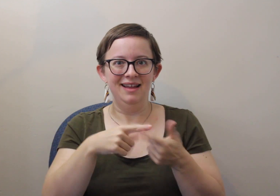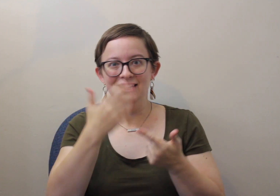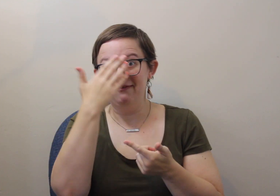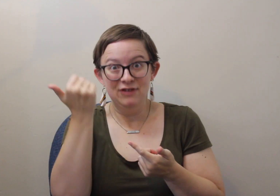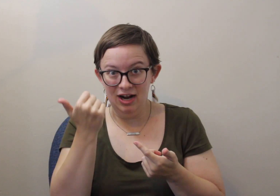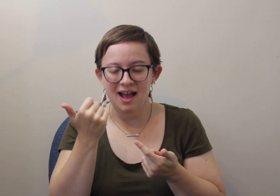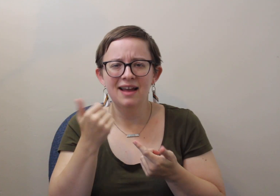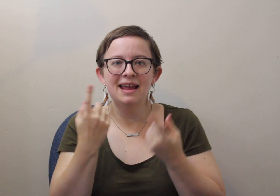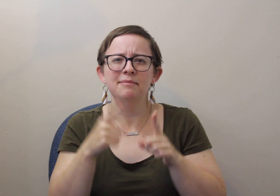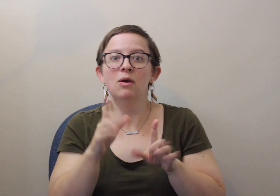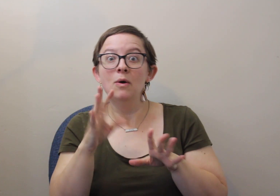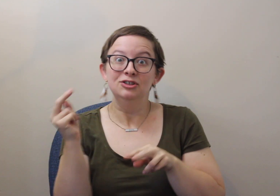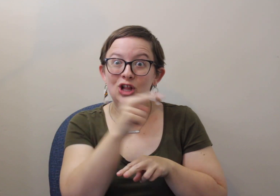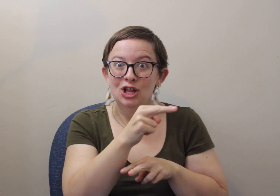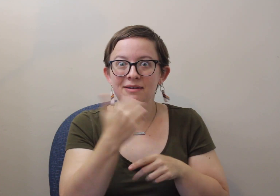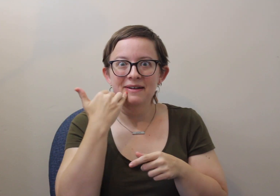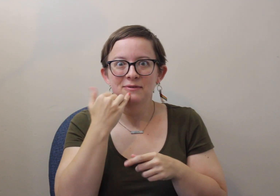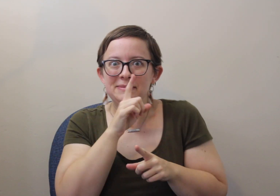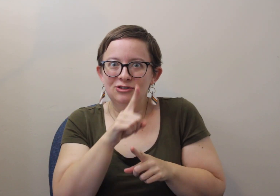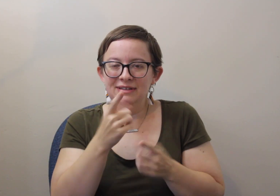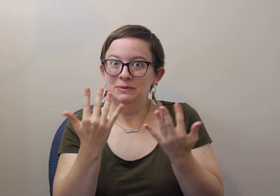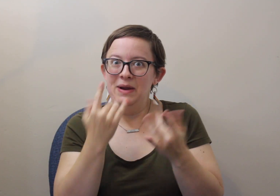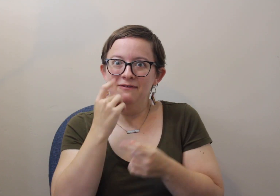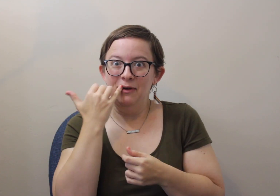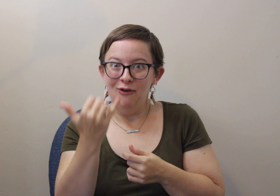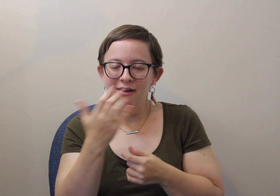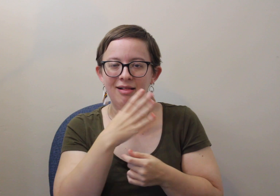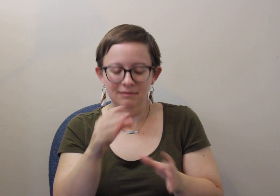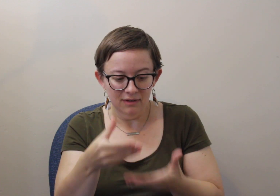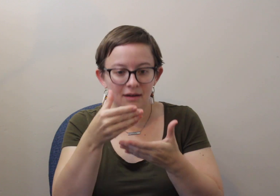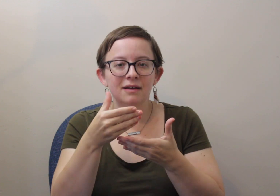I had my ring around but I just totally forgot. I was like oh I should go check on my phone cause I was waiting for the phone call